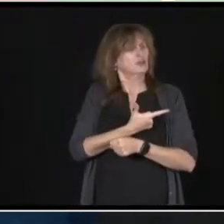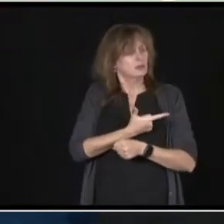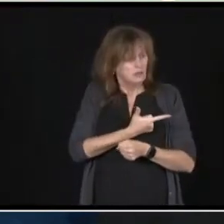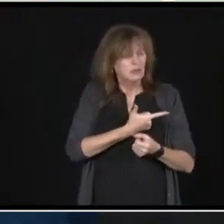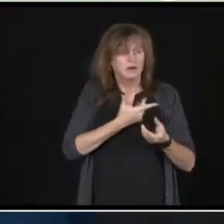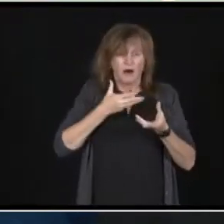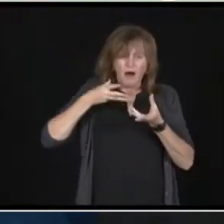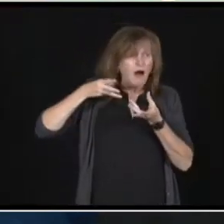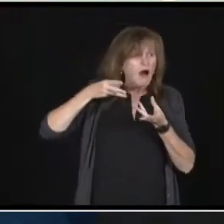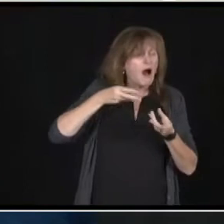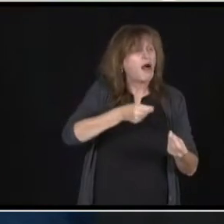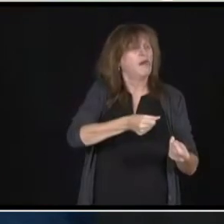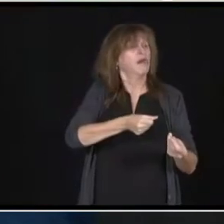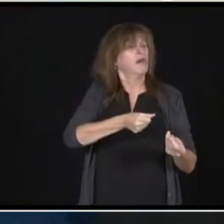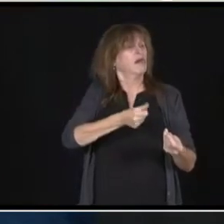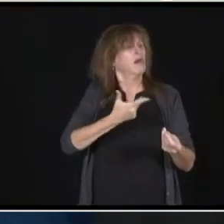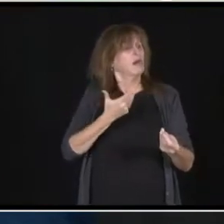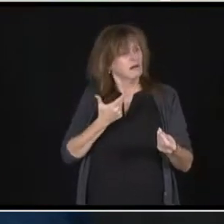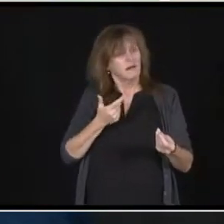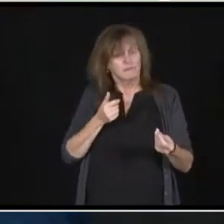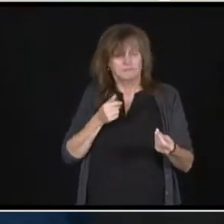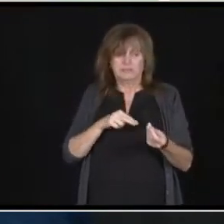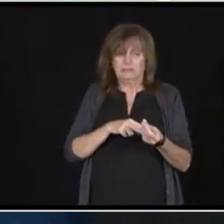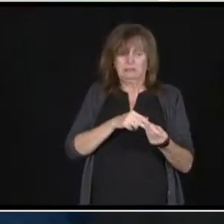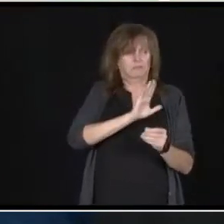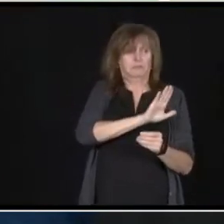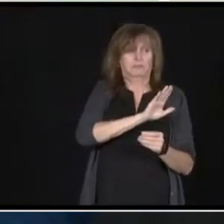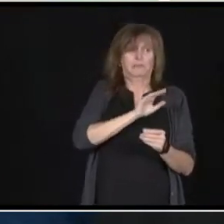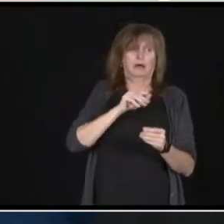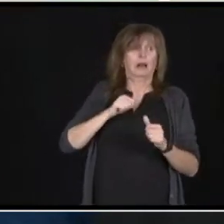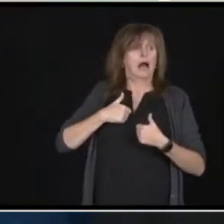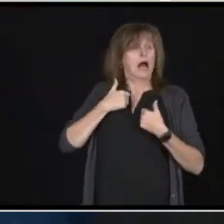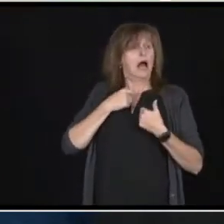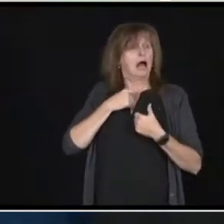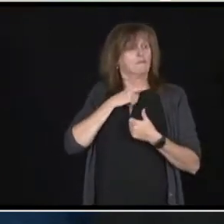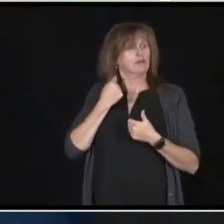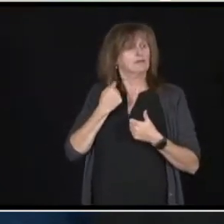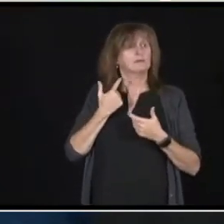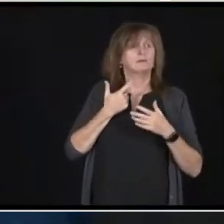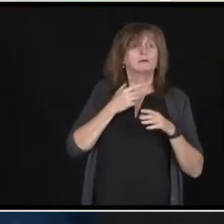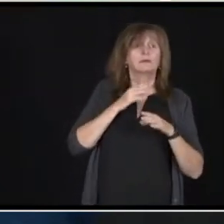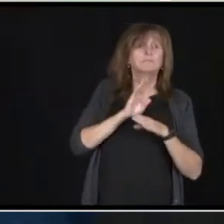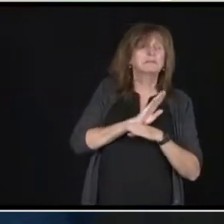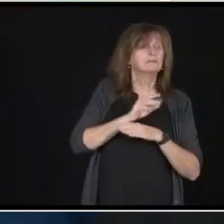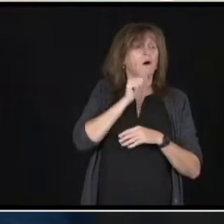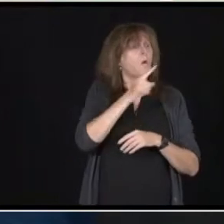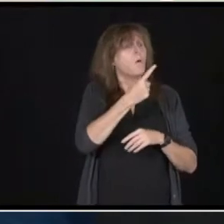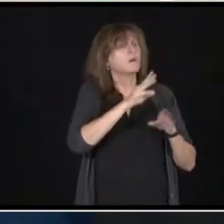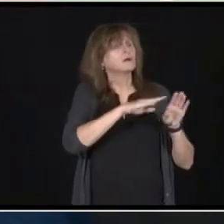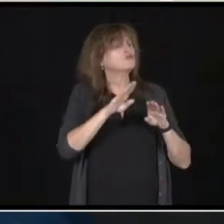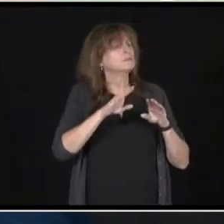They put everything they had. They retire from serving the public and from putting their lives online every day, they